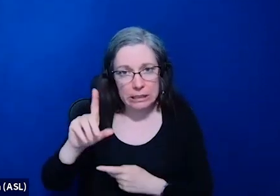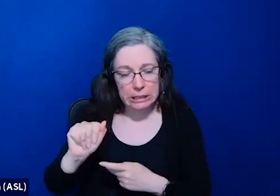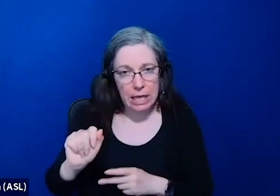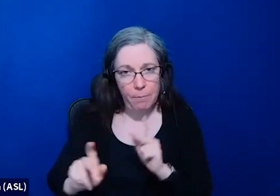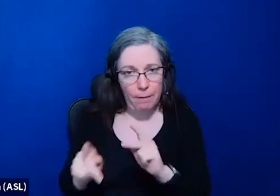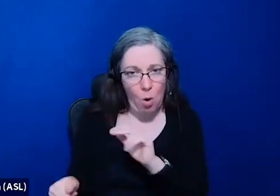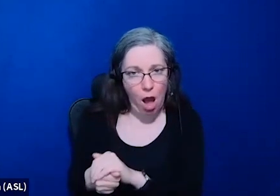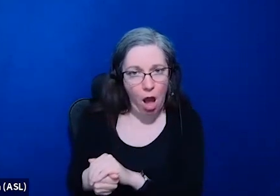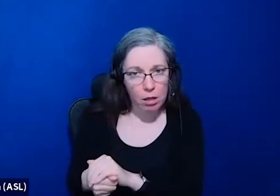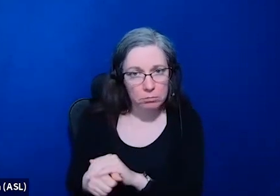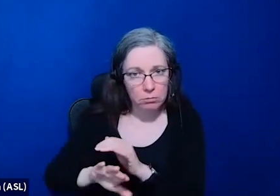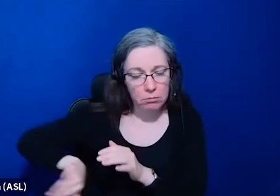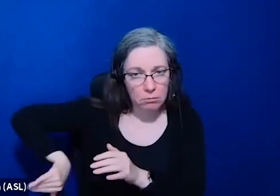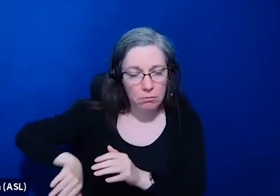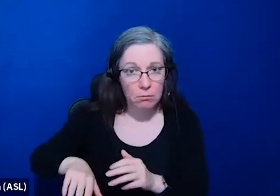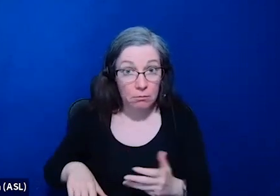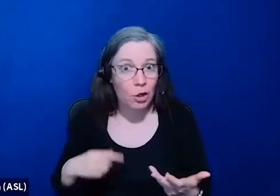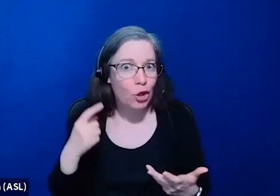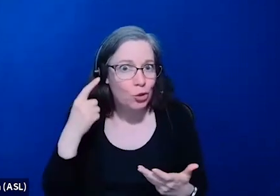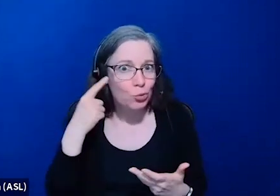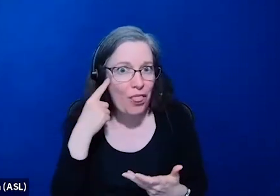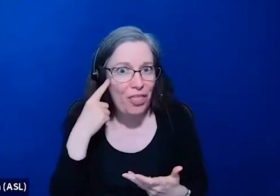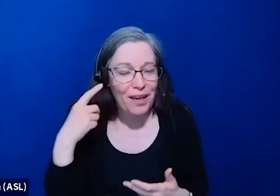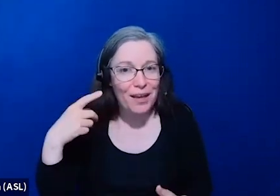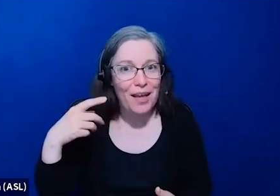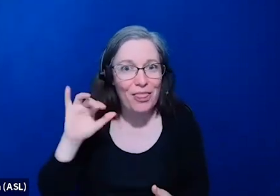I think that the Paralympic movement was instrumental